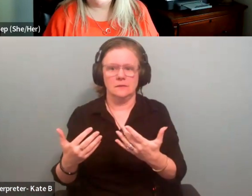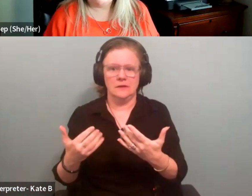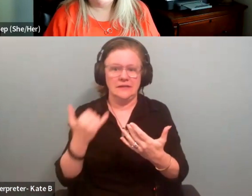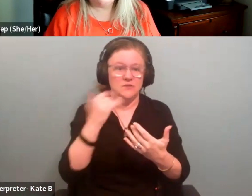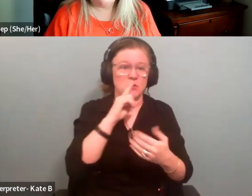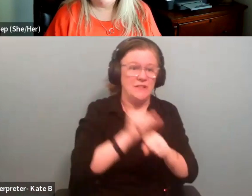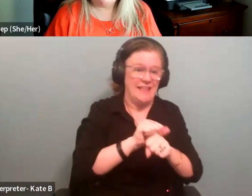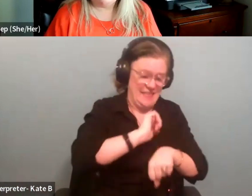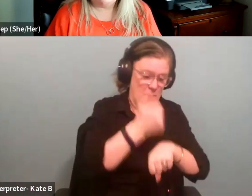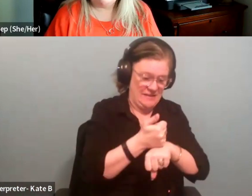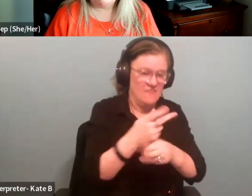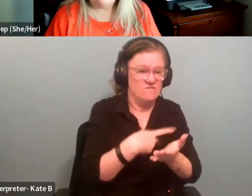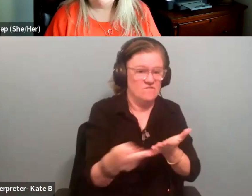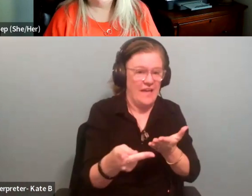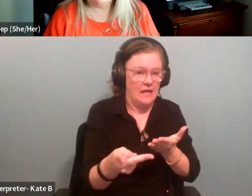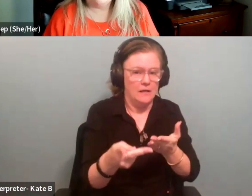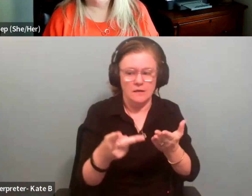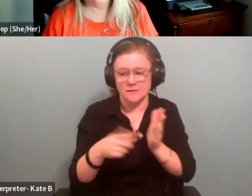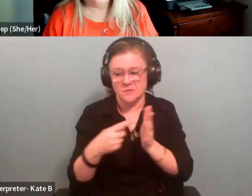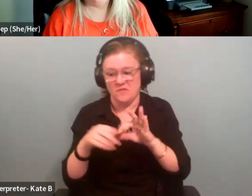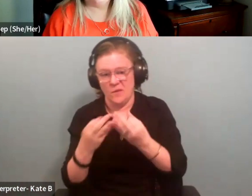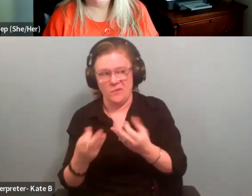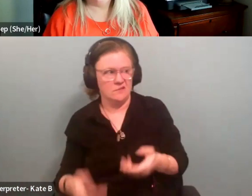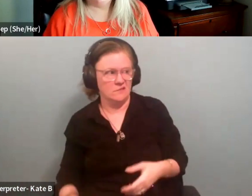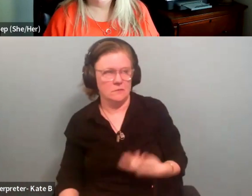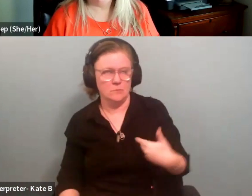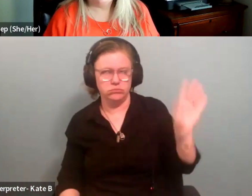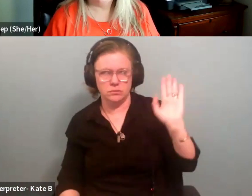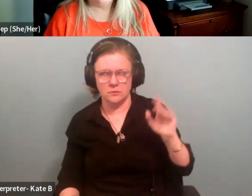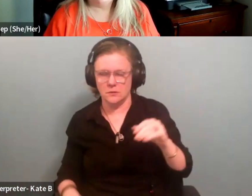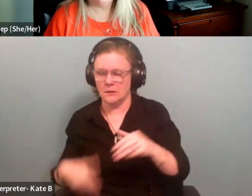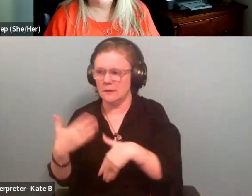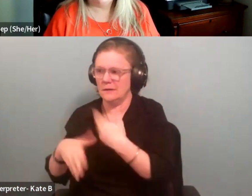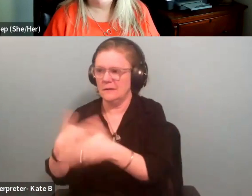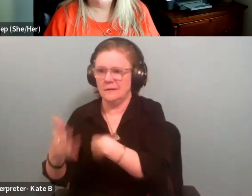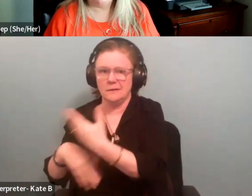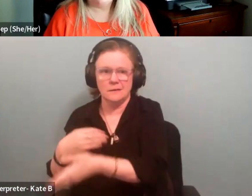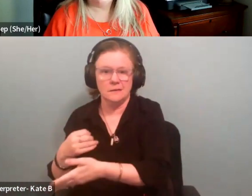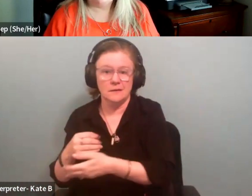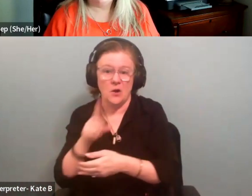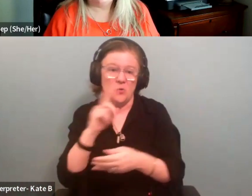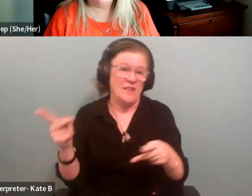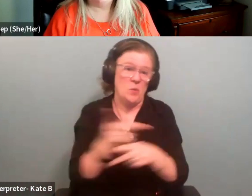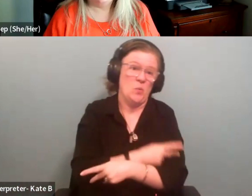falls apart, it can be so easy for families to kind of give up. And even worse, it can kind of